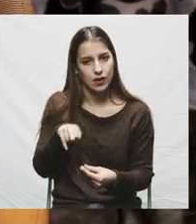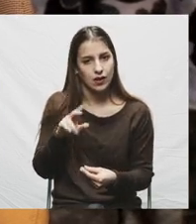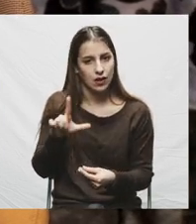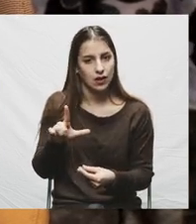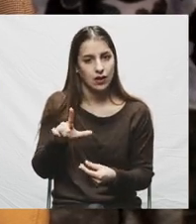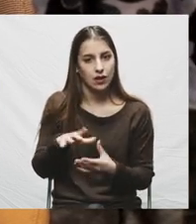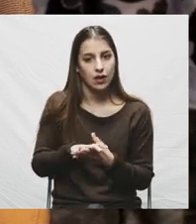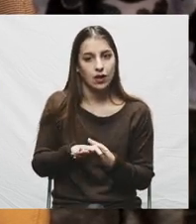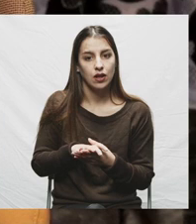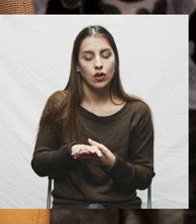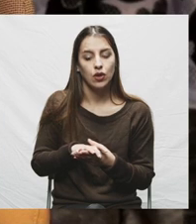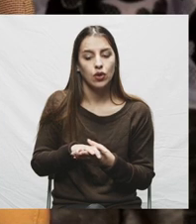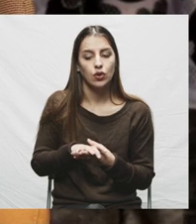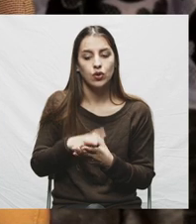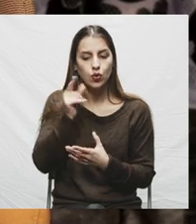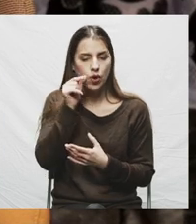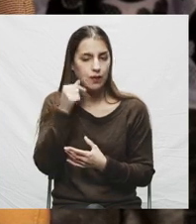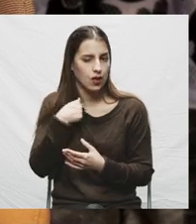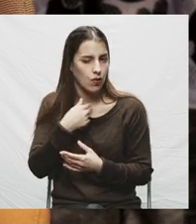Tom Waits vinyl’s. I loved his music and simply forgot.